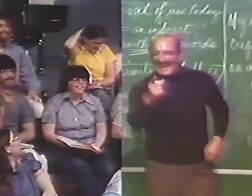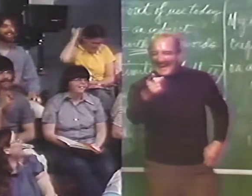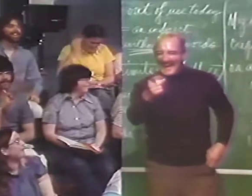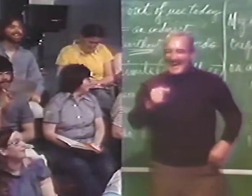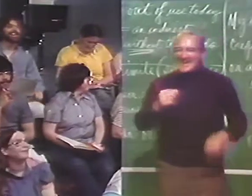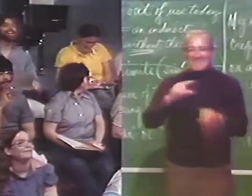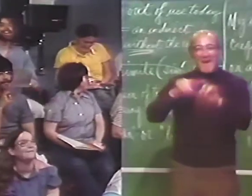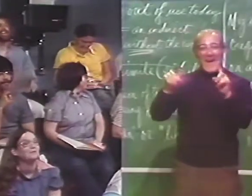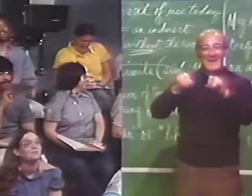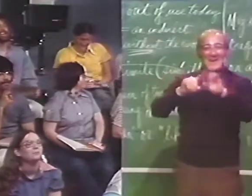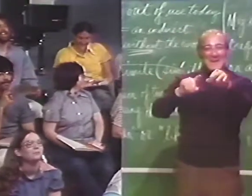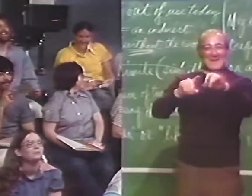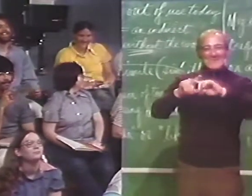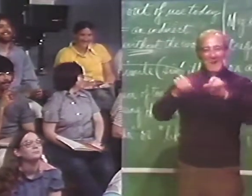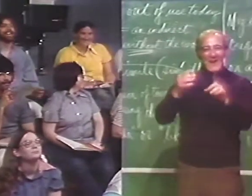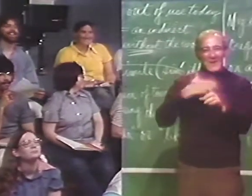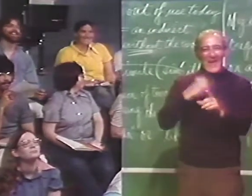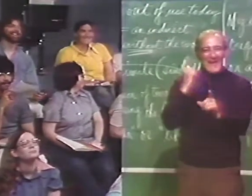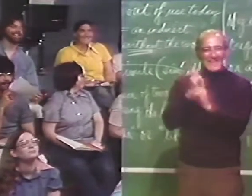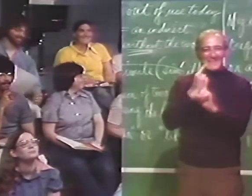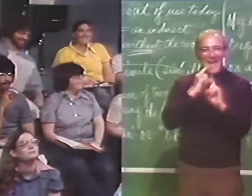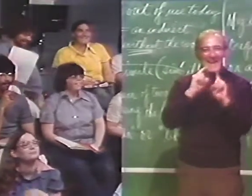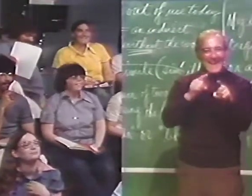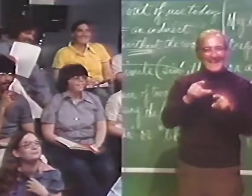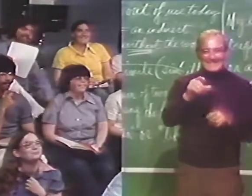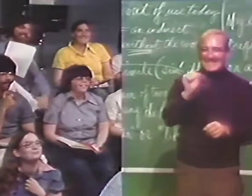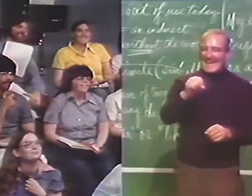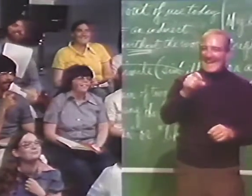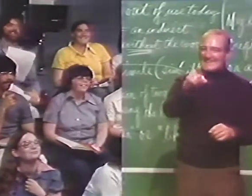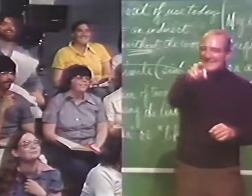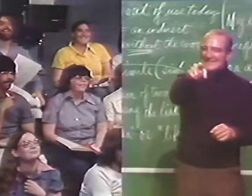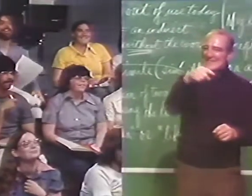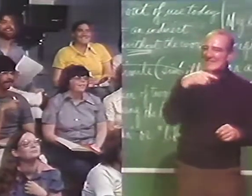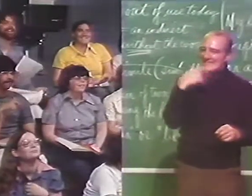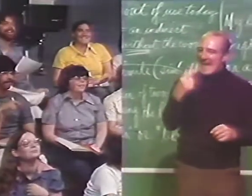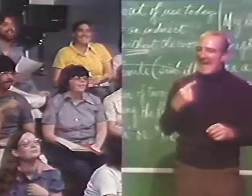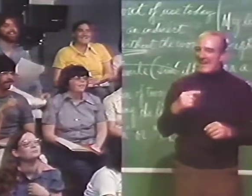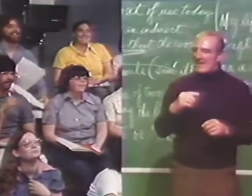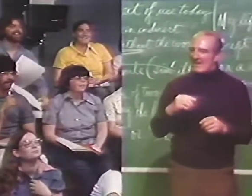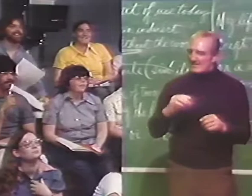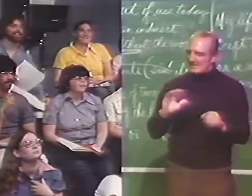HA HA HA! BUT--BUT YOU HAD THE RIGHT ANSWER!